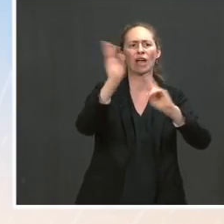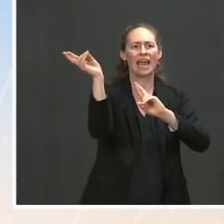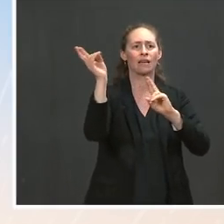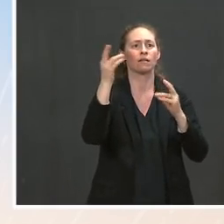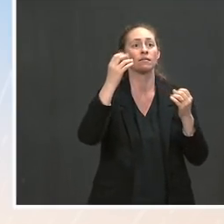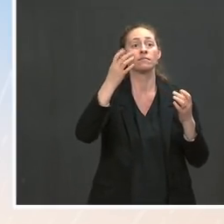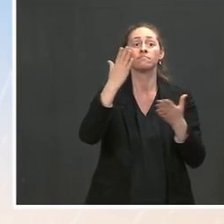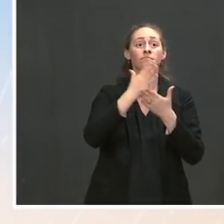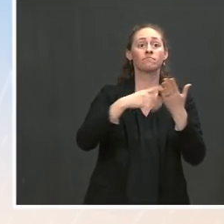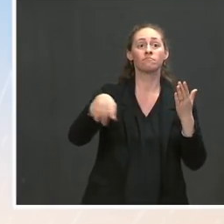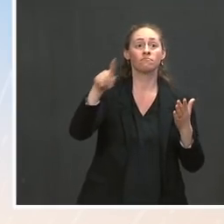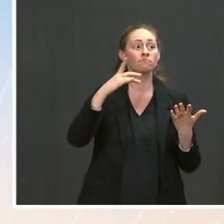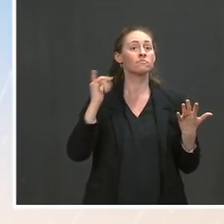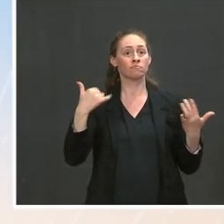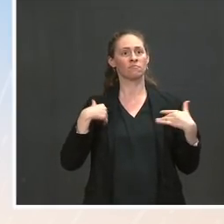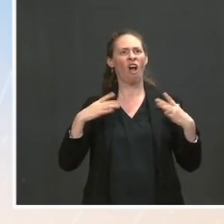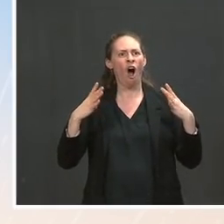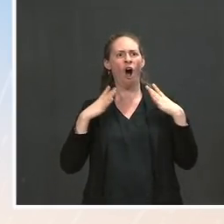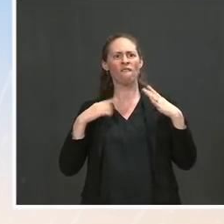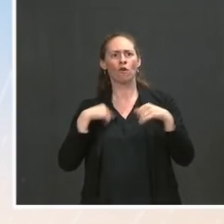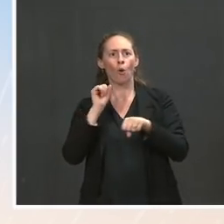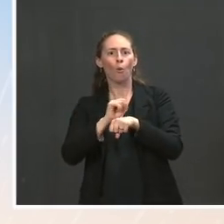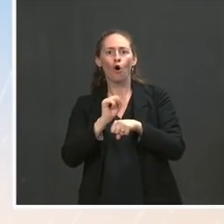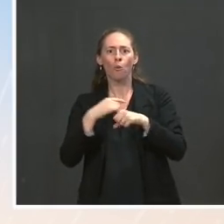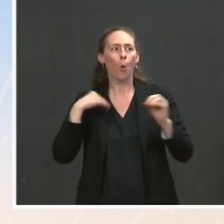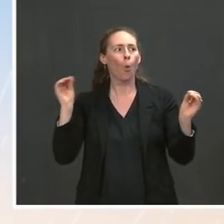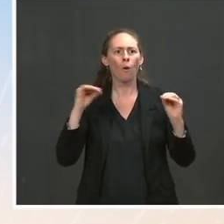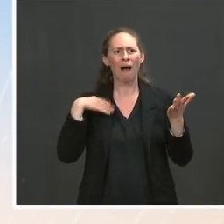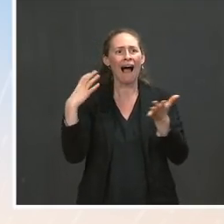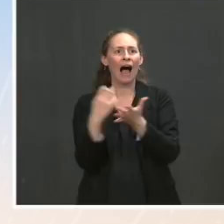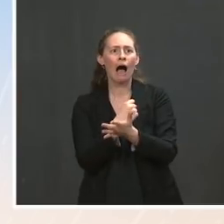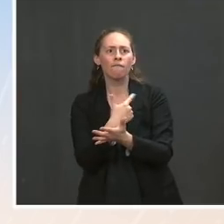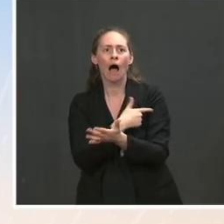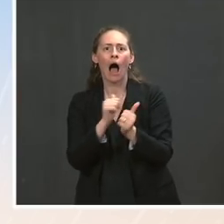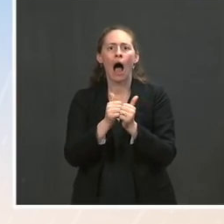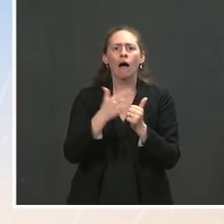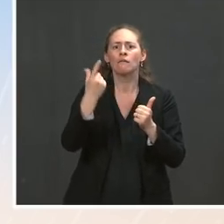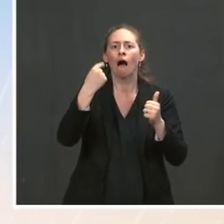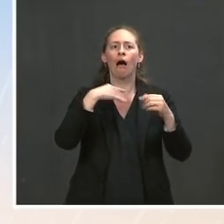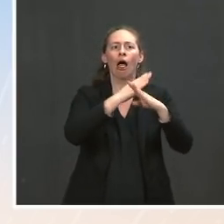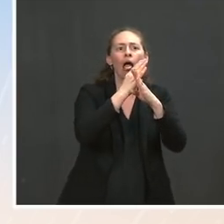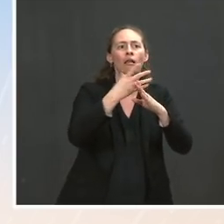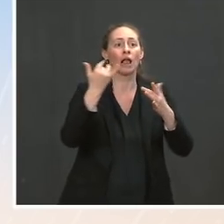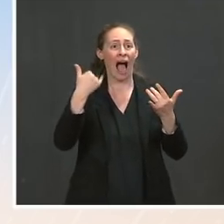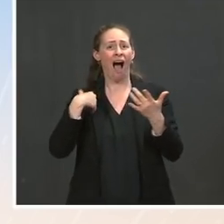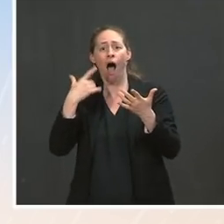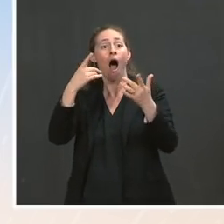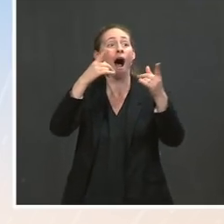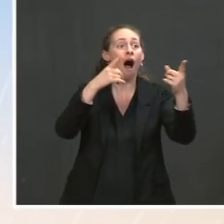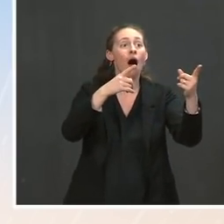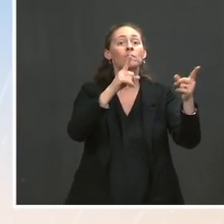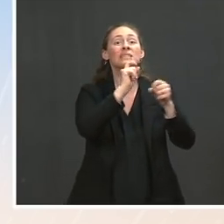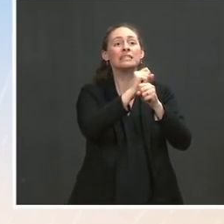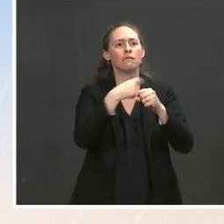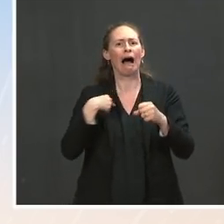They don't have the flexibility to be in the slot available. They maybe can't drive three miles to their local pharmacy.